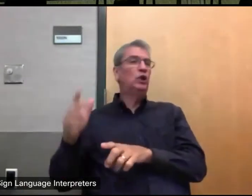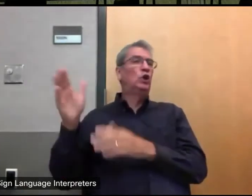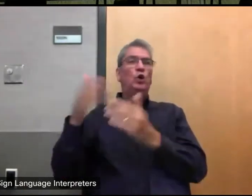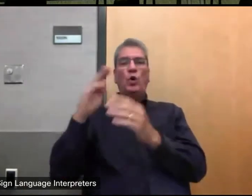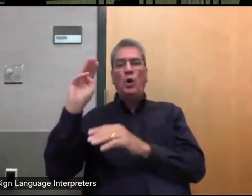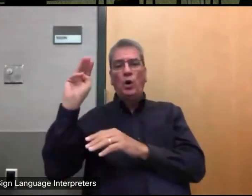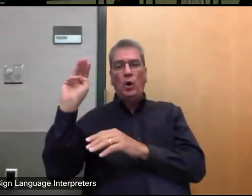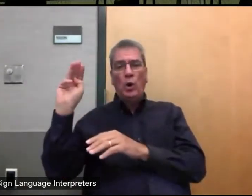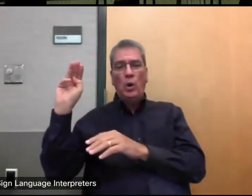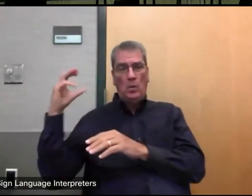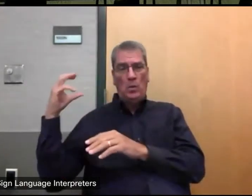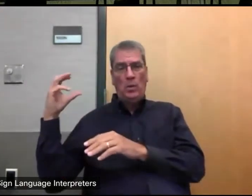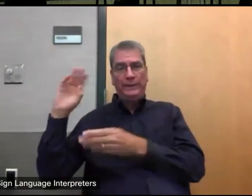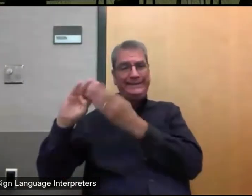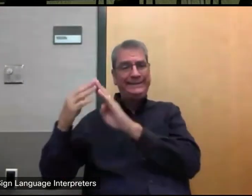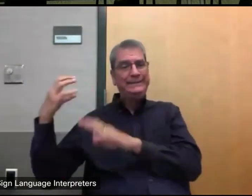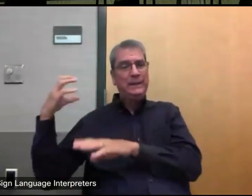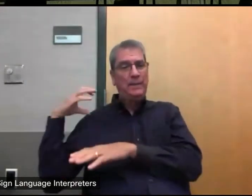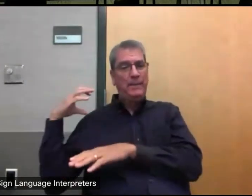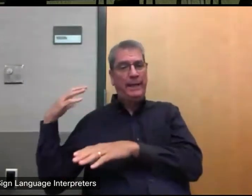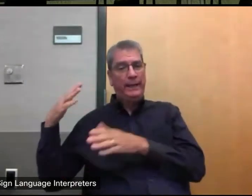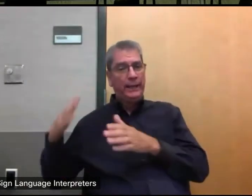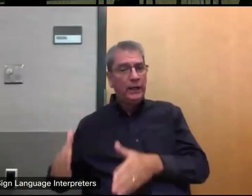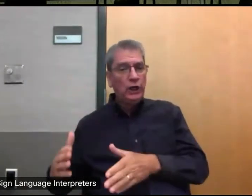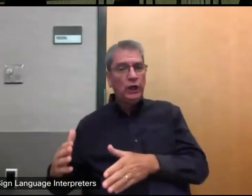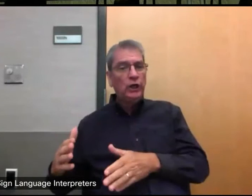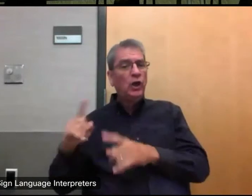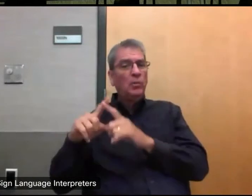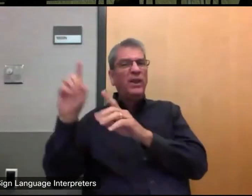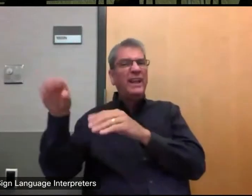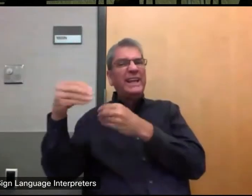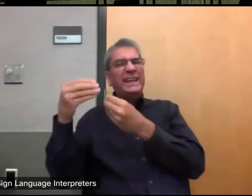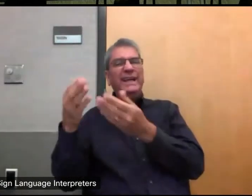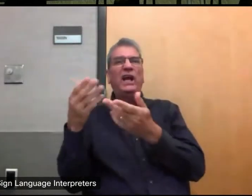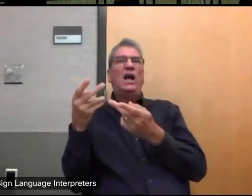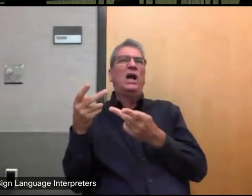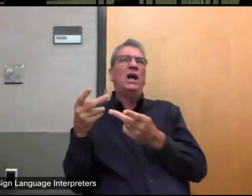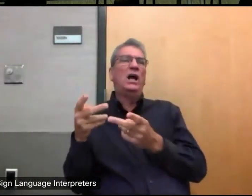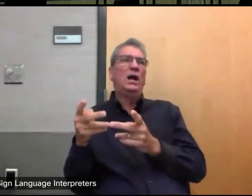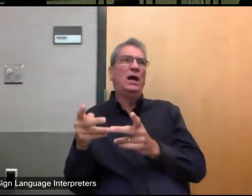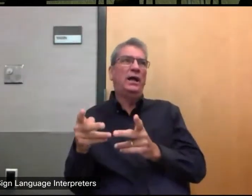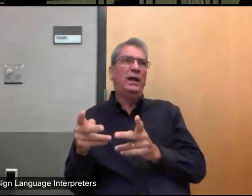And what that creates is the opportunity for you feel like, you need to say something new